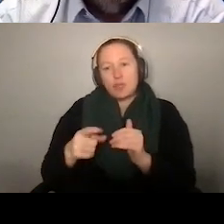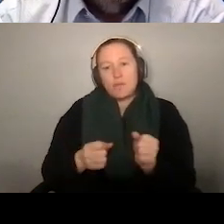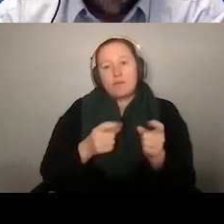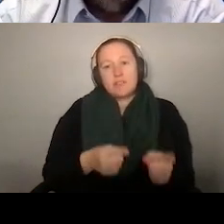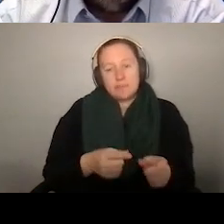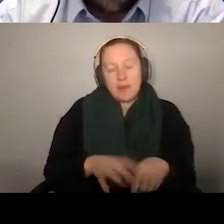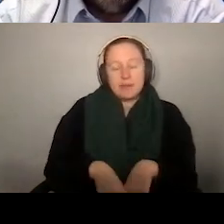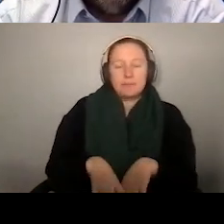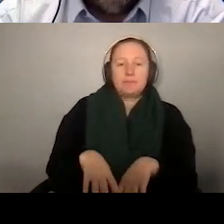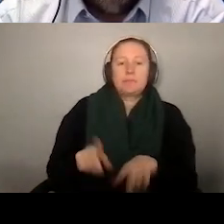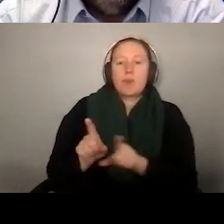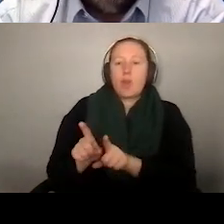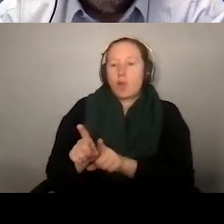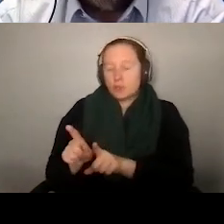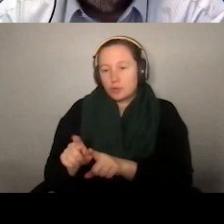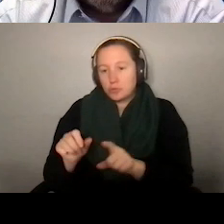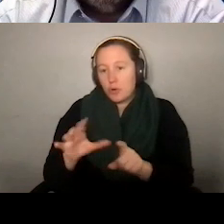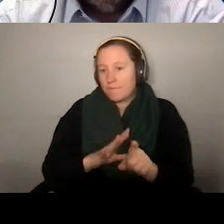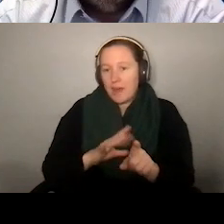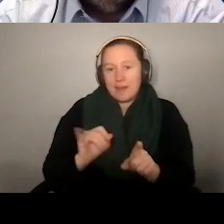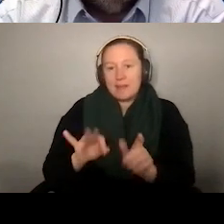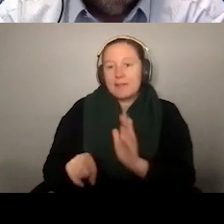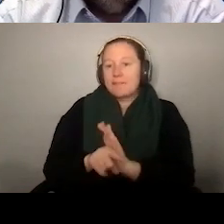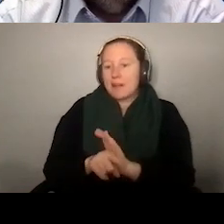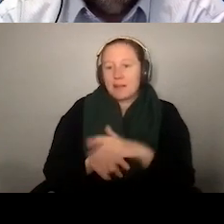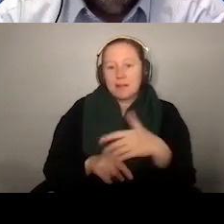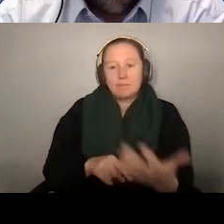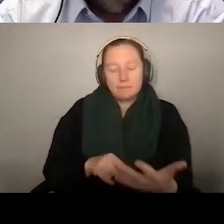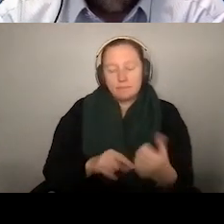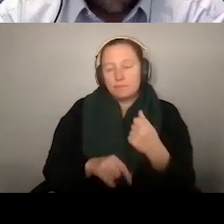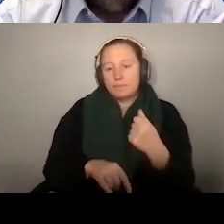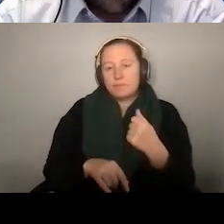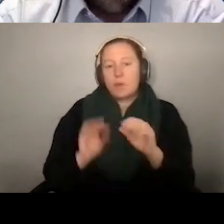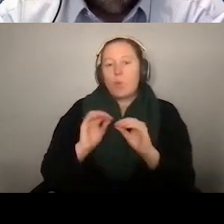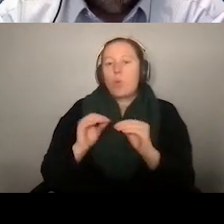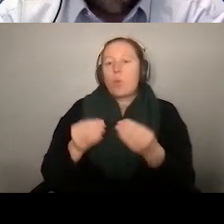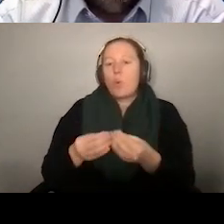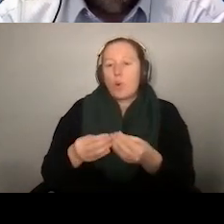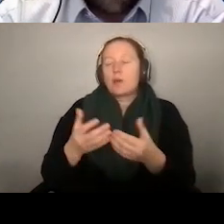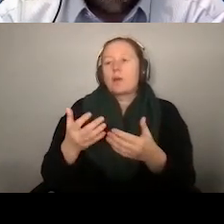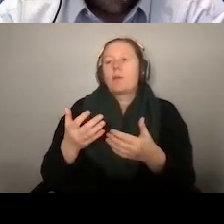It's also okay to have a negative cash on hand position, an organization where you